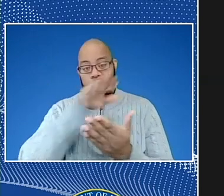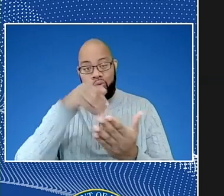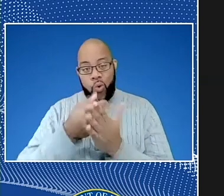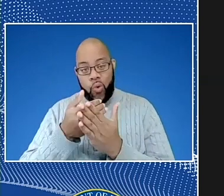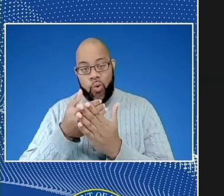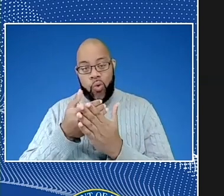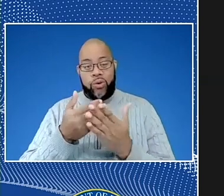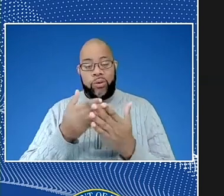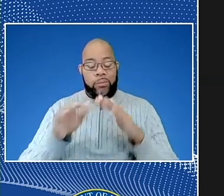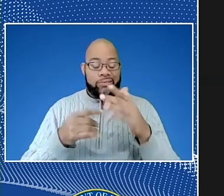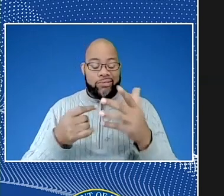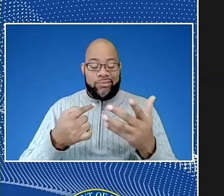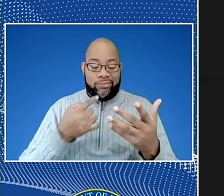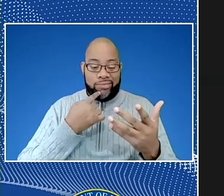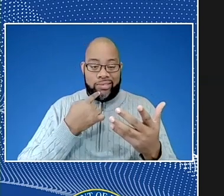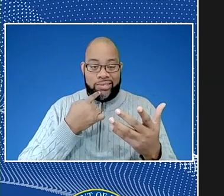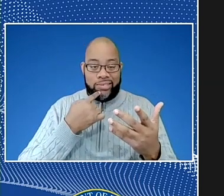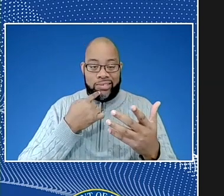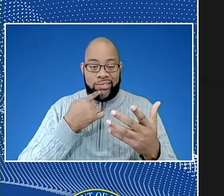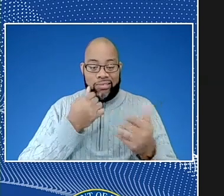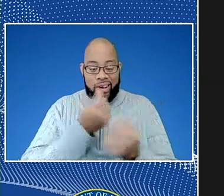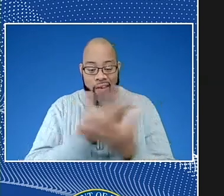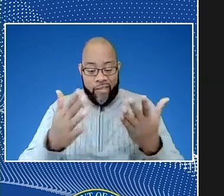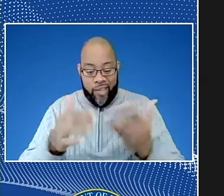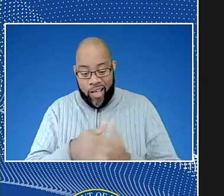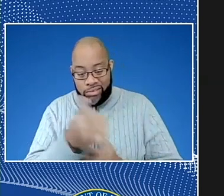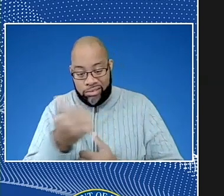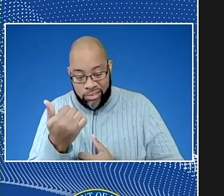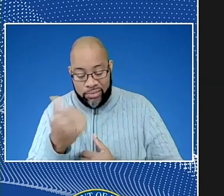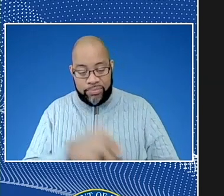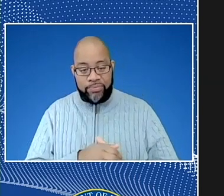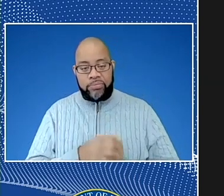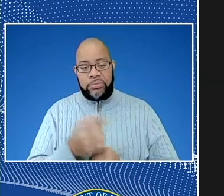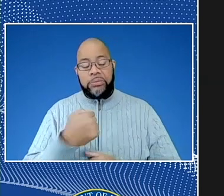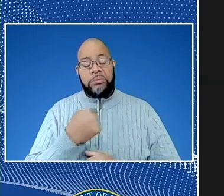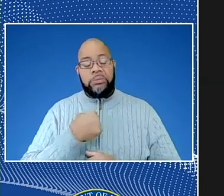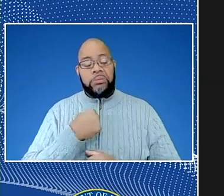says and everything else, I do think it is